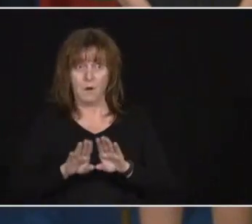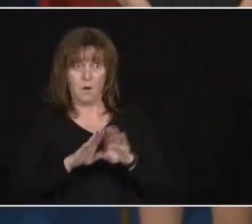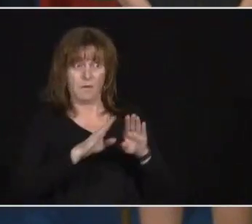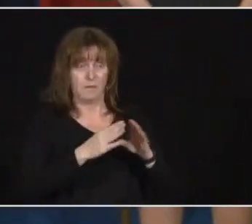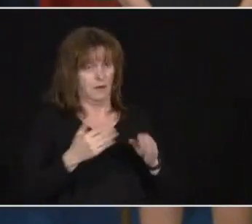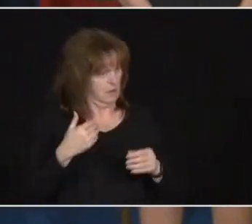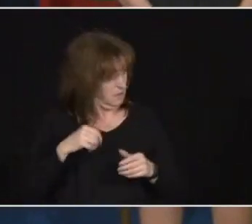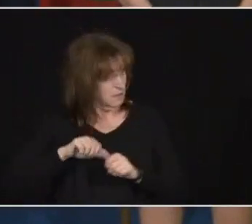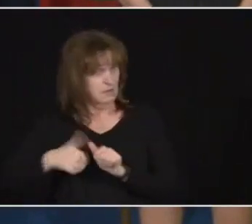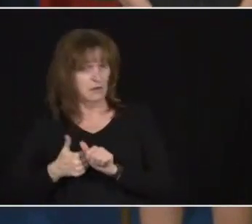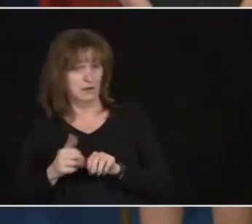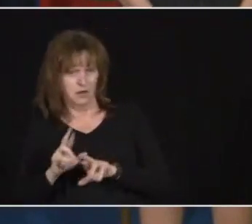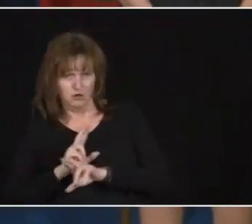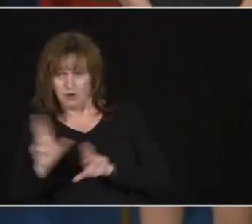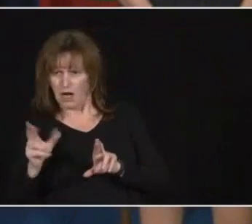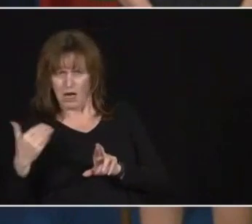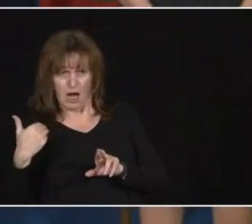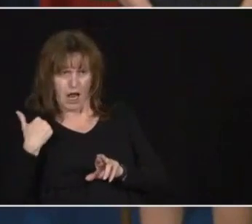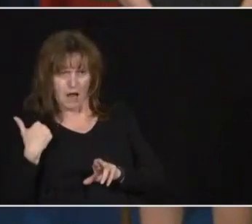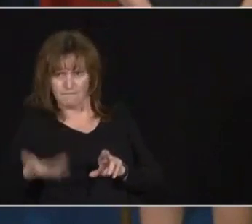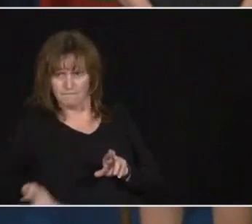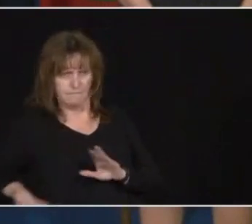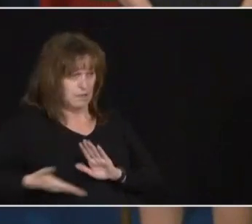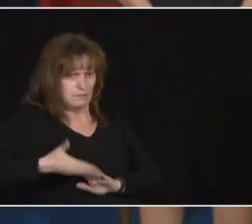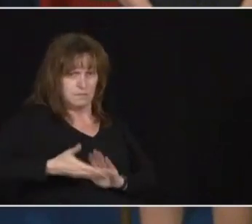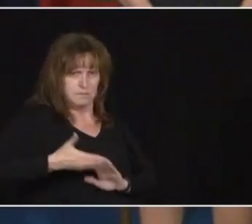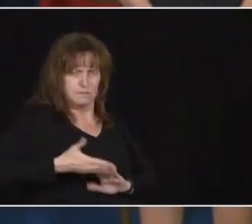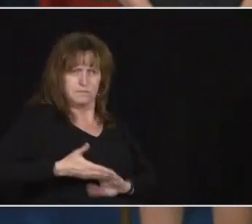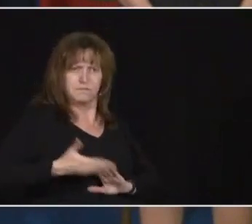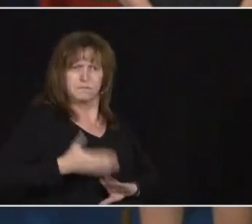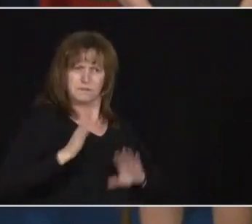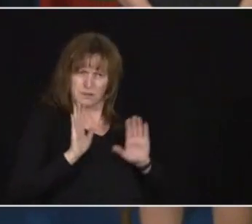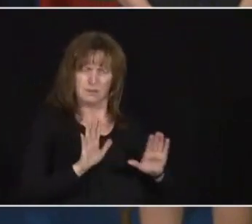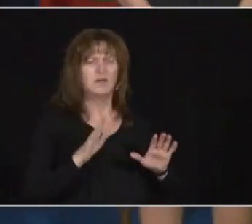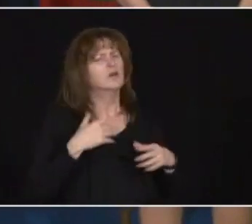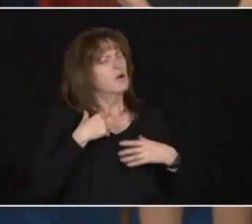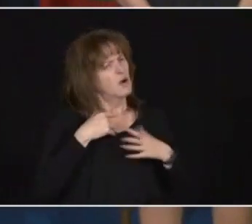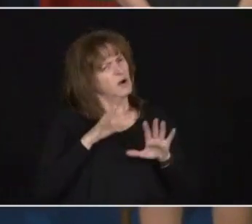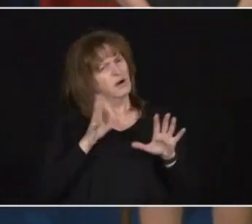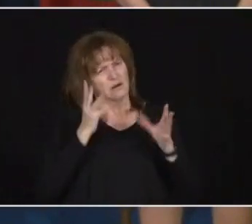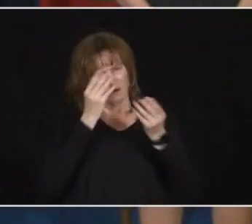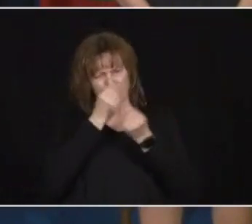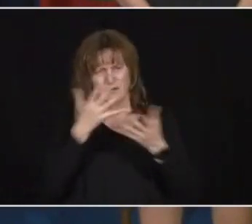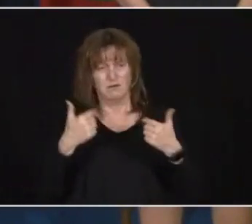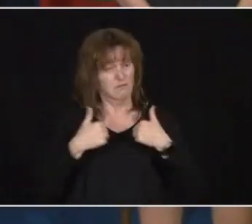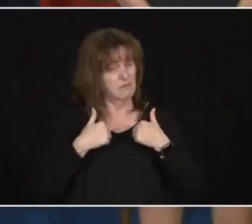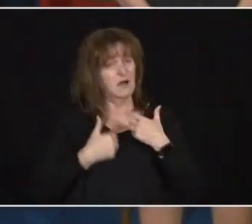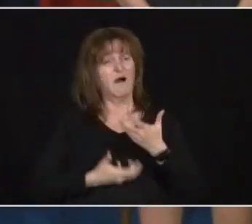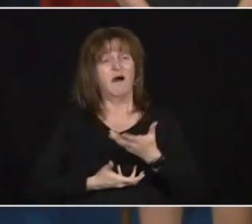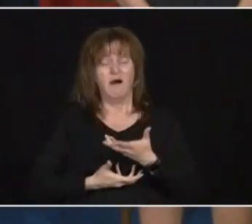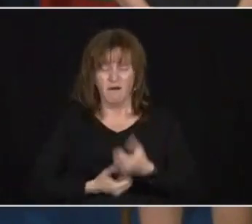functional government that is continuing to run. And we're going to get there, Brian Brian. I'm feeling confident.